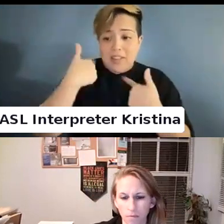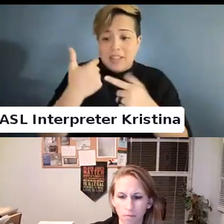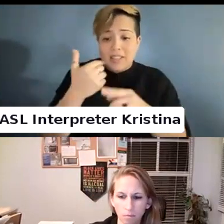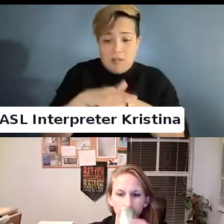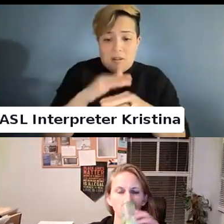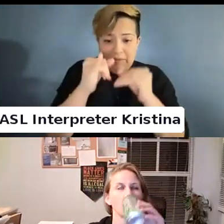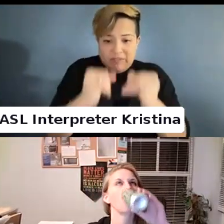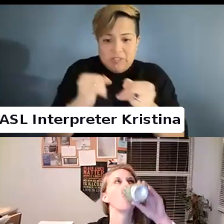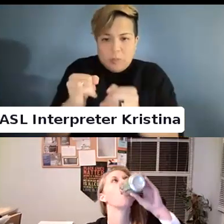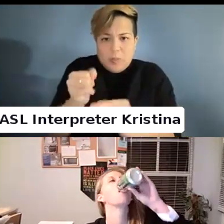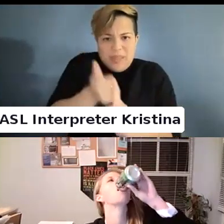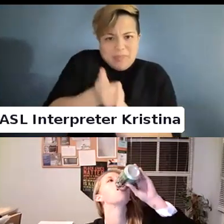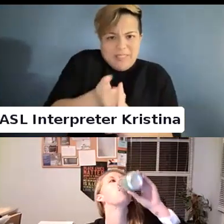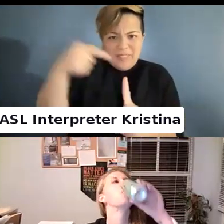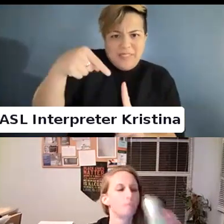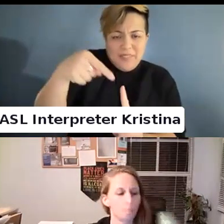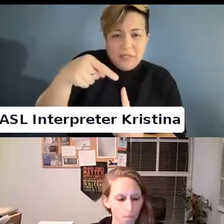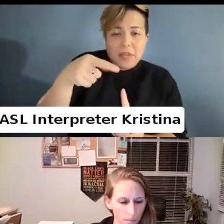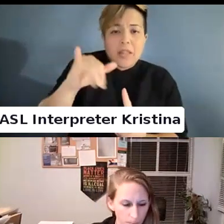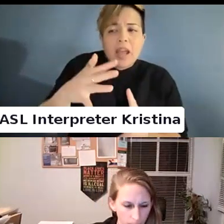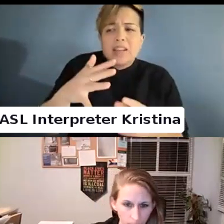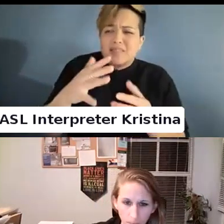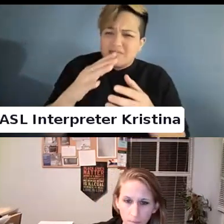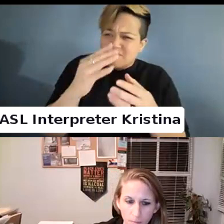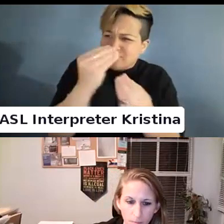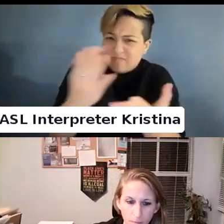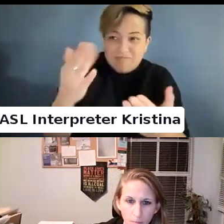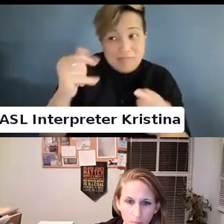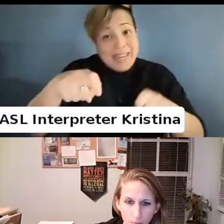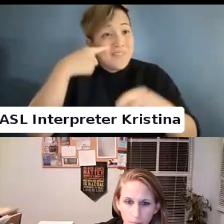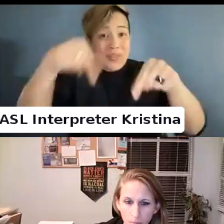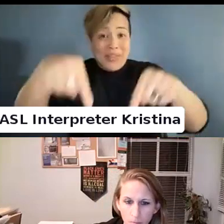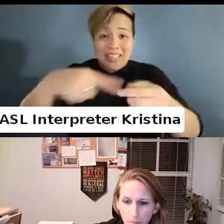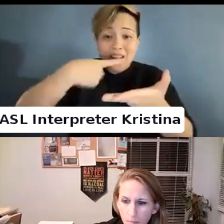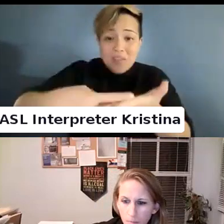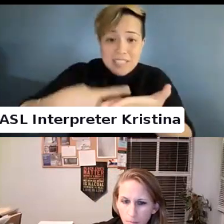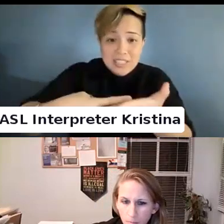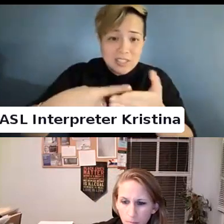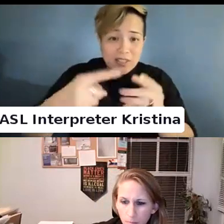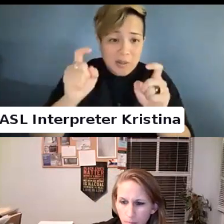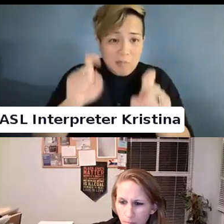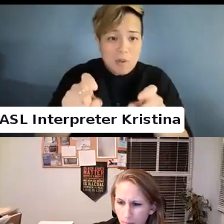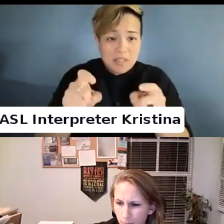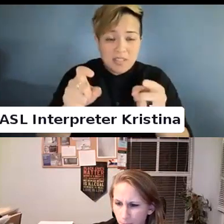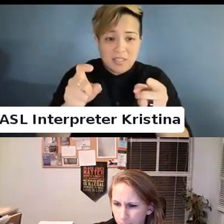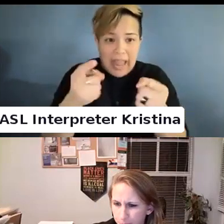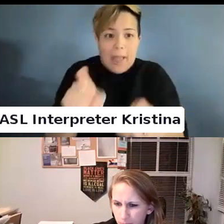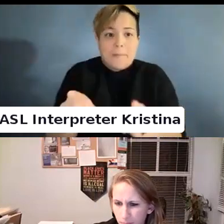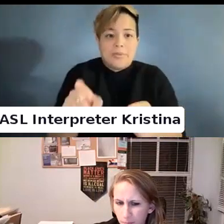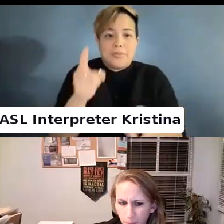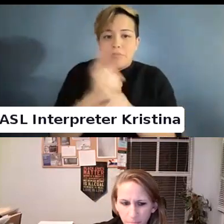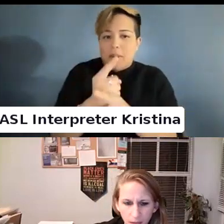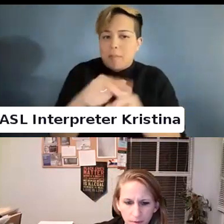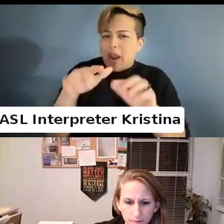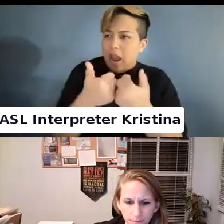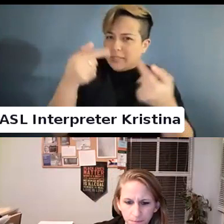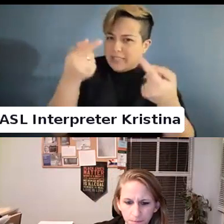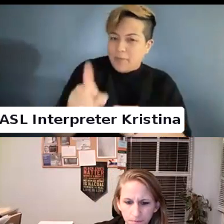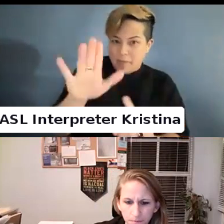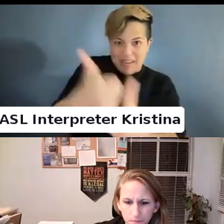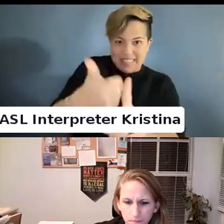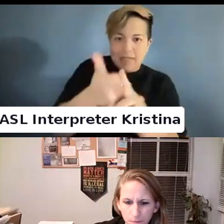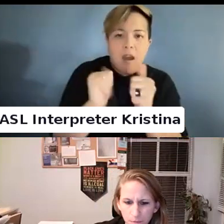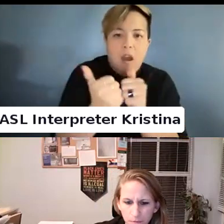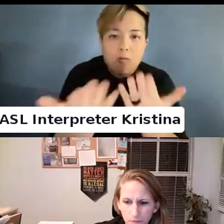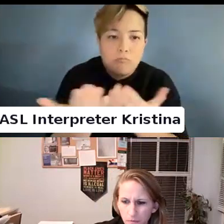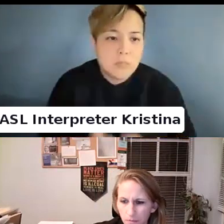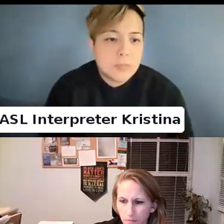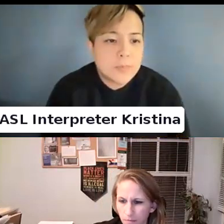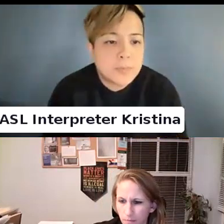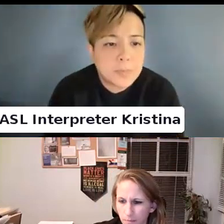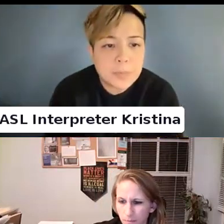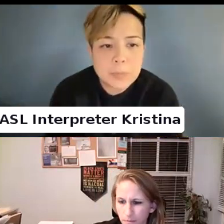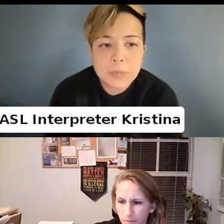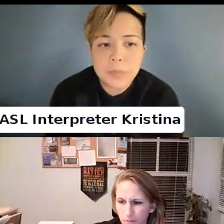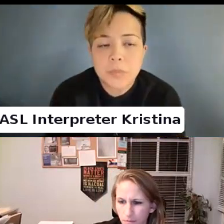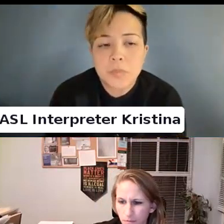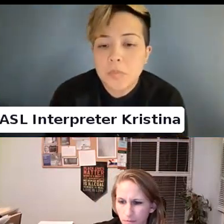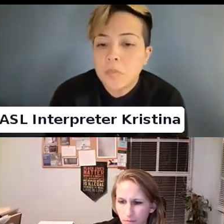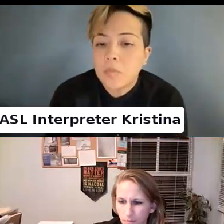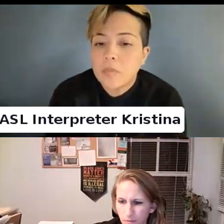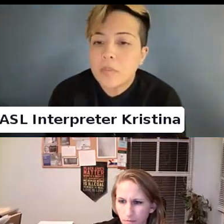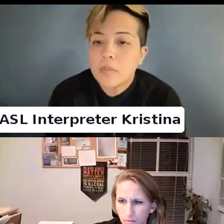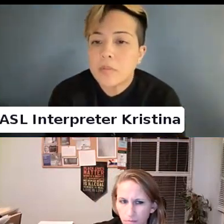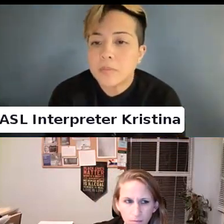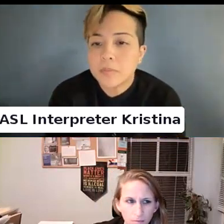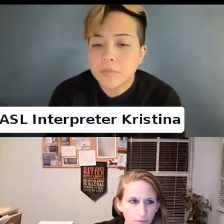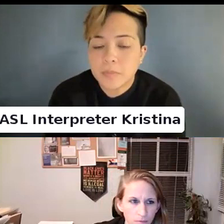And how speaks to the conversation to happen by itself.